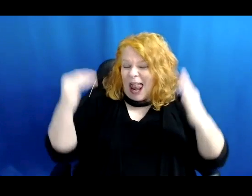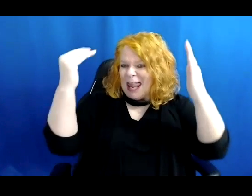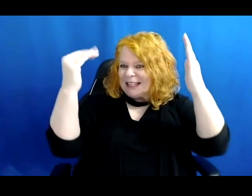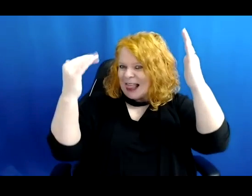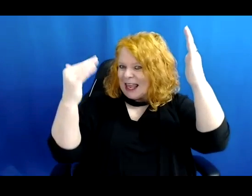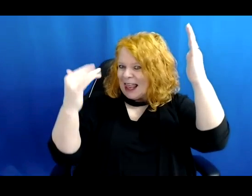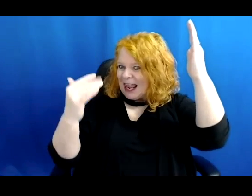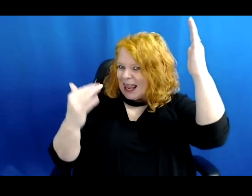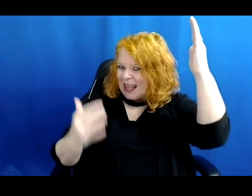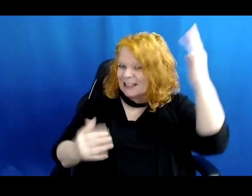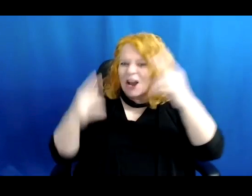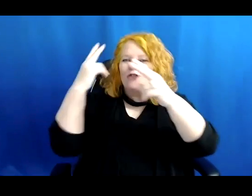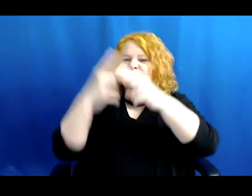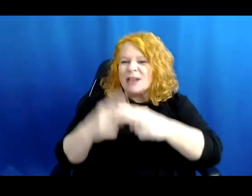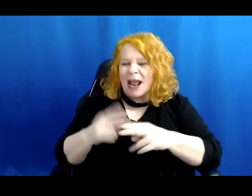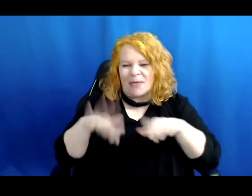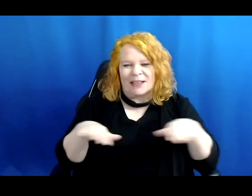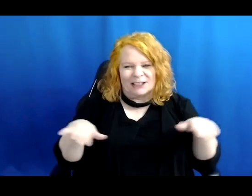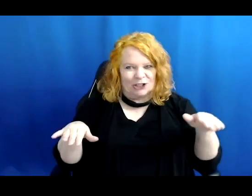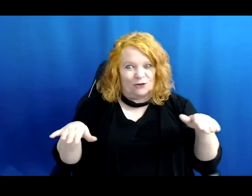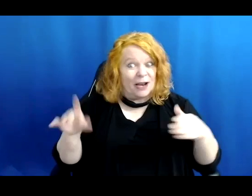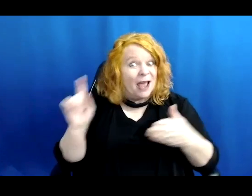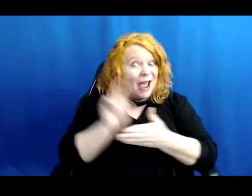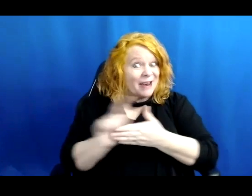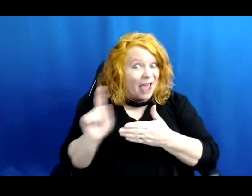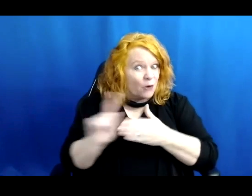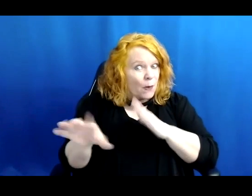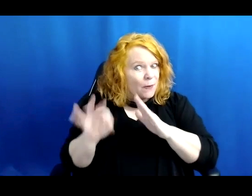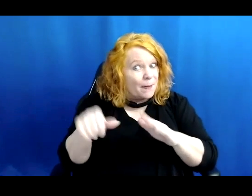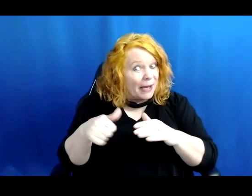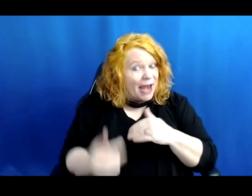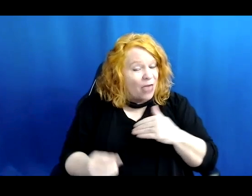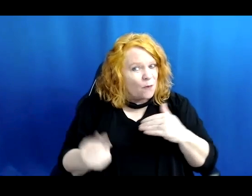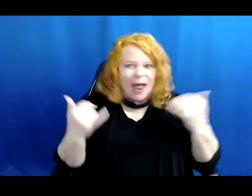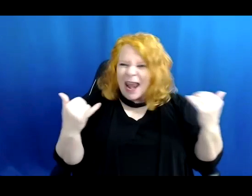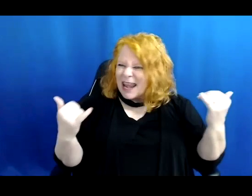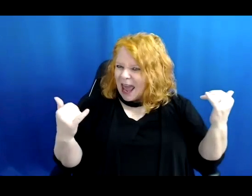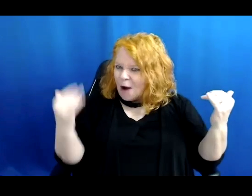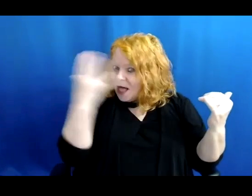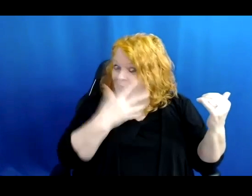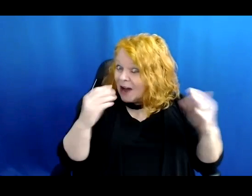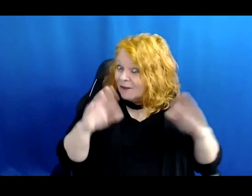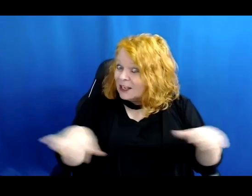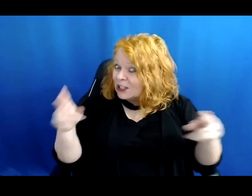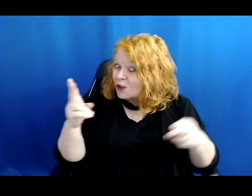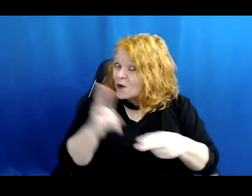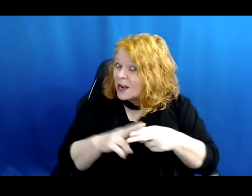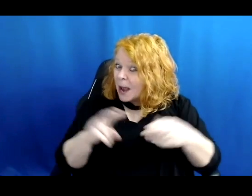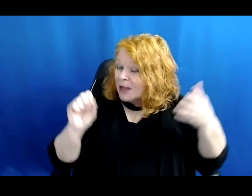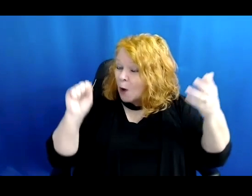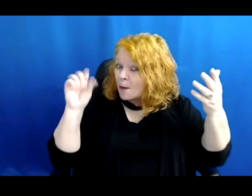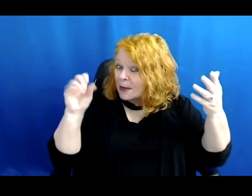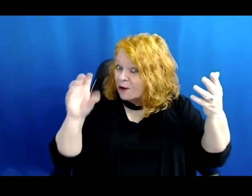Each week is the next group down. There are some lovely children from Wisconsin, Indiana,